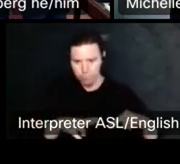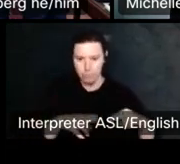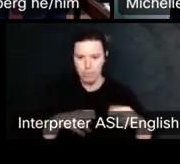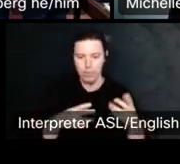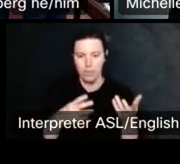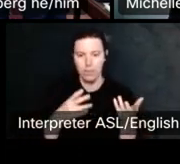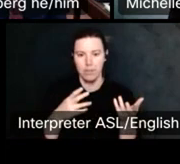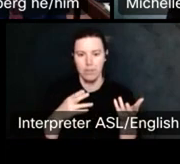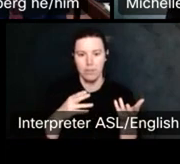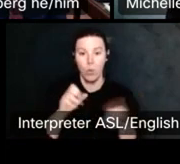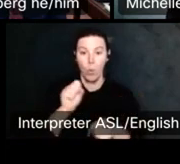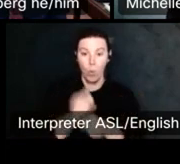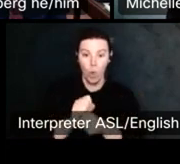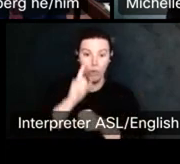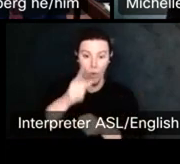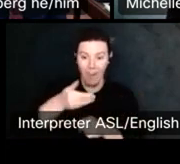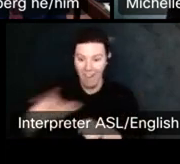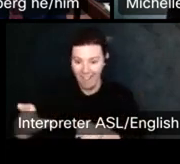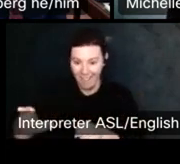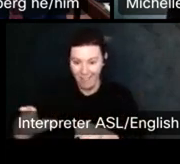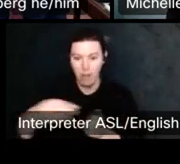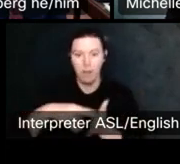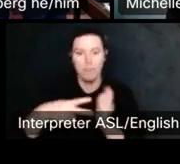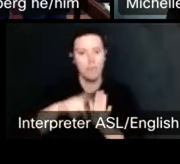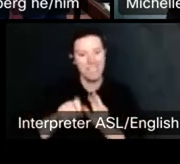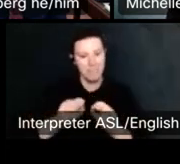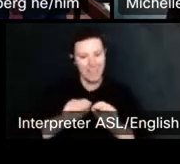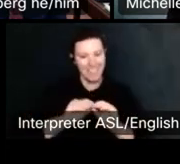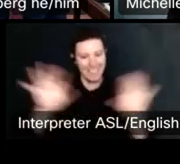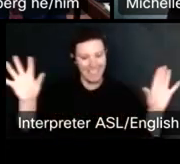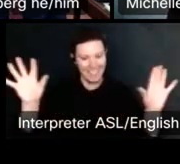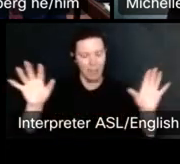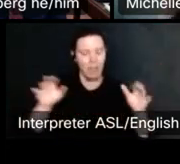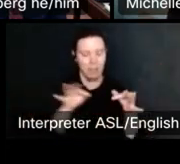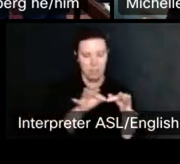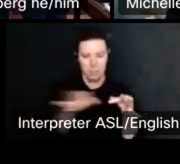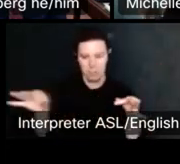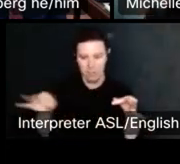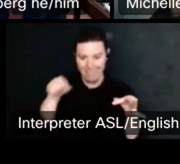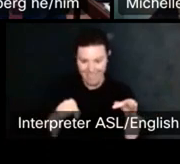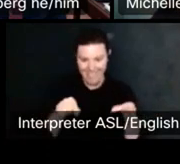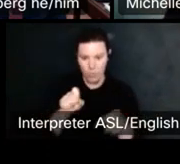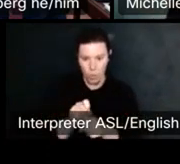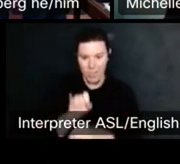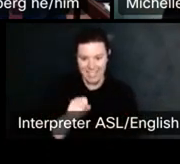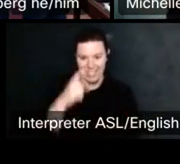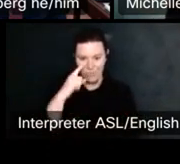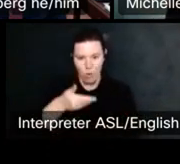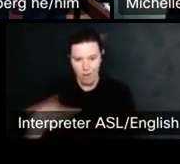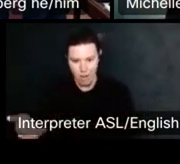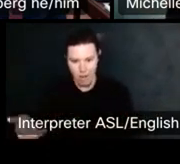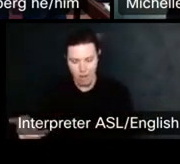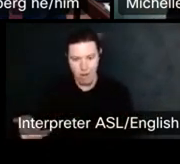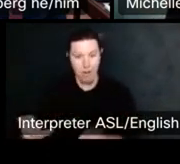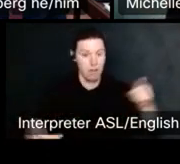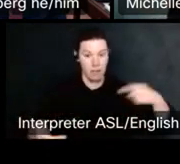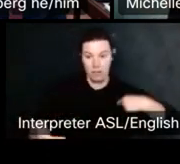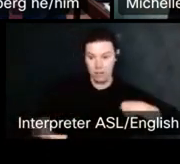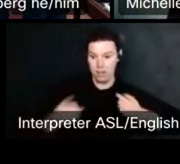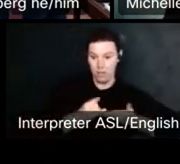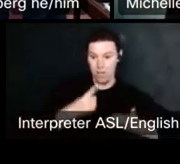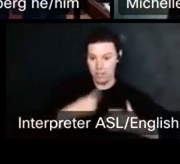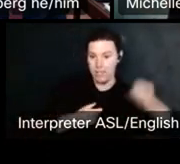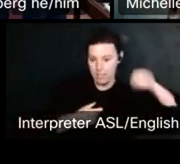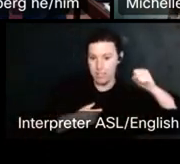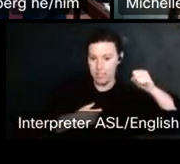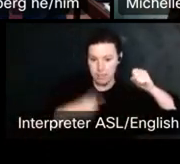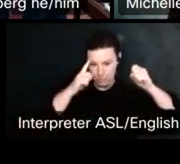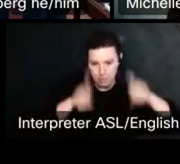It actually has to be even clearer than that where you say this is a work made for hire and the other person says yes right. Um, that's in the case of an email exchange.